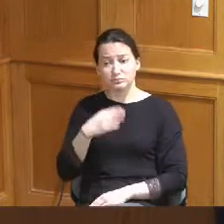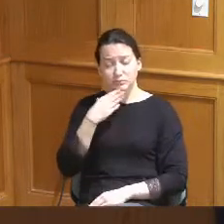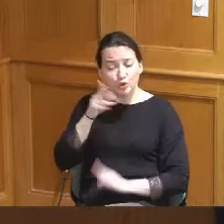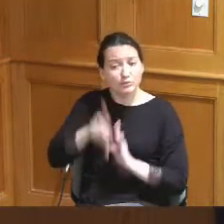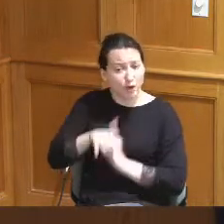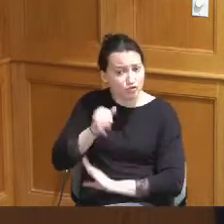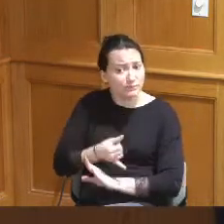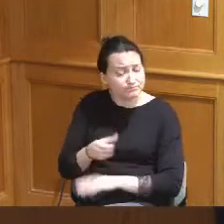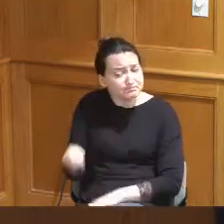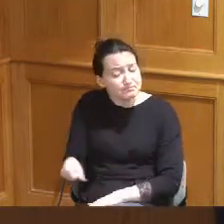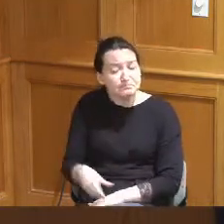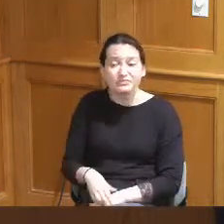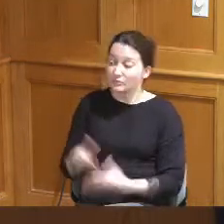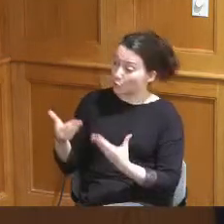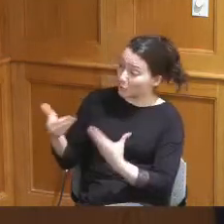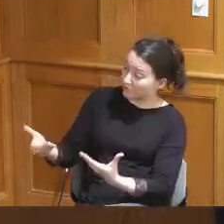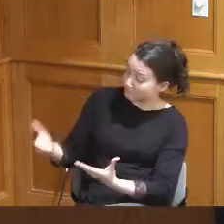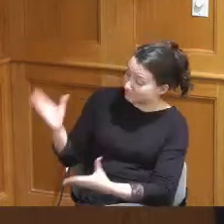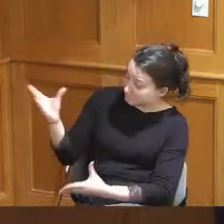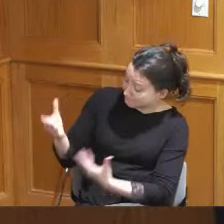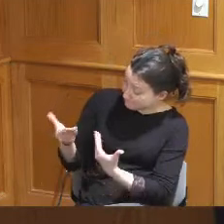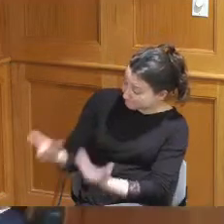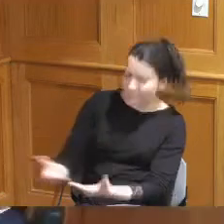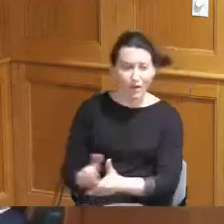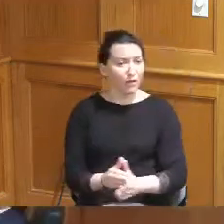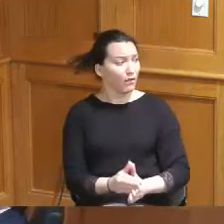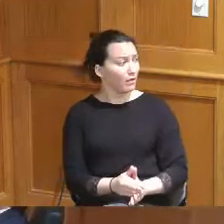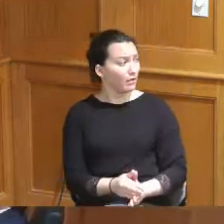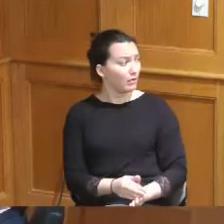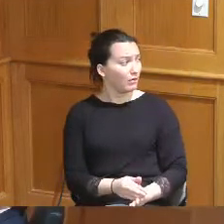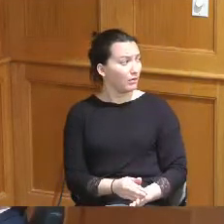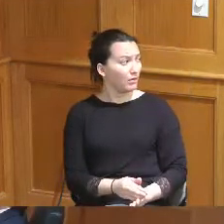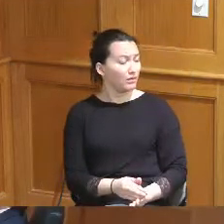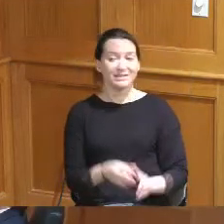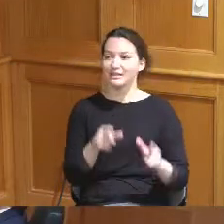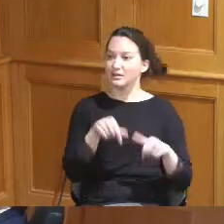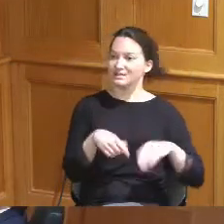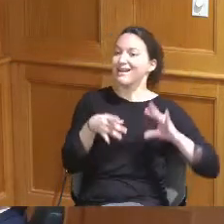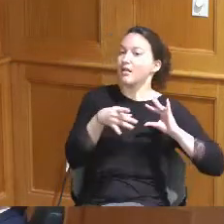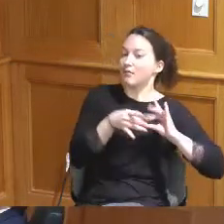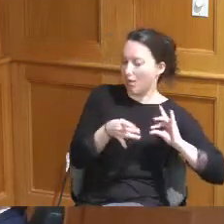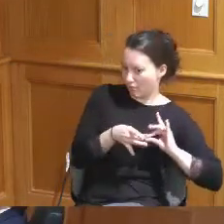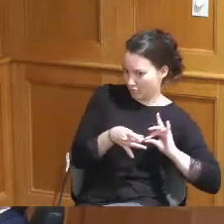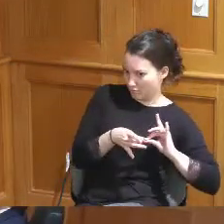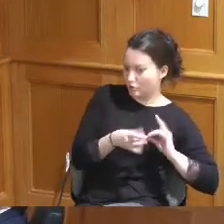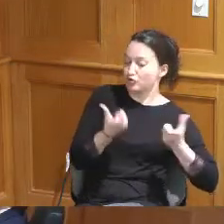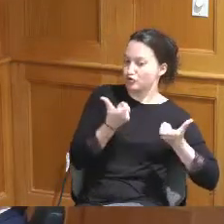so go ahead and proceed and and these are these are comments and we've tried three times they